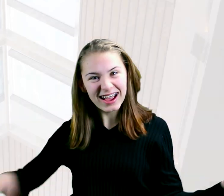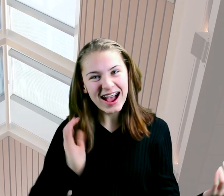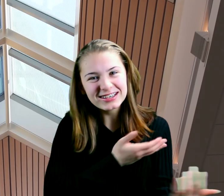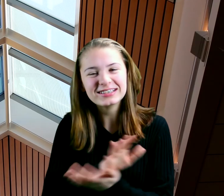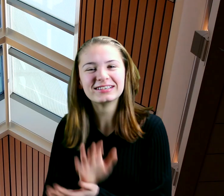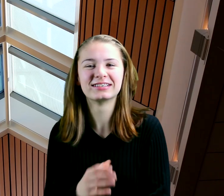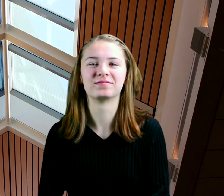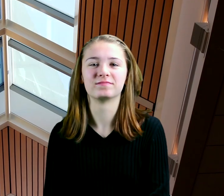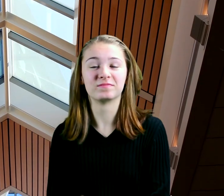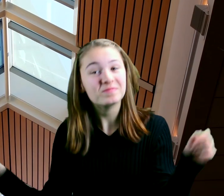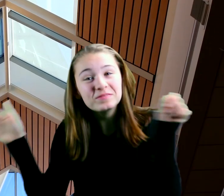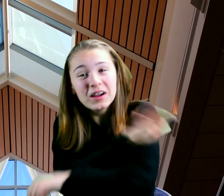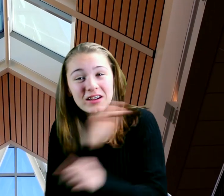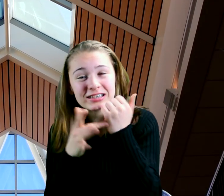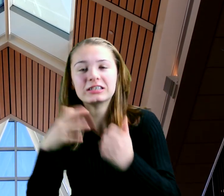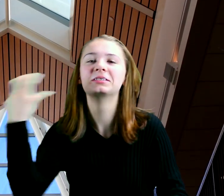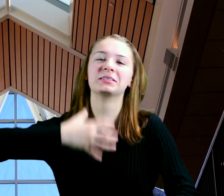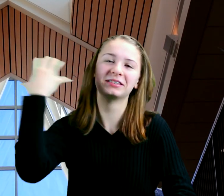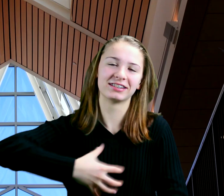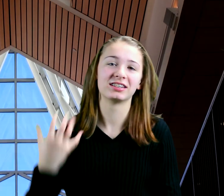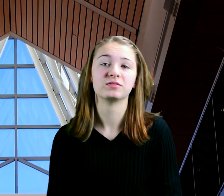This our school today. It is filled with technology.